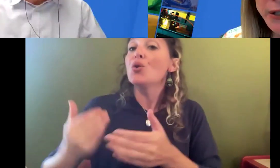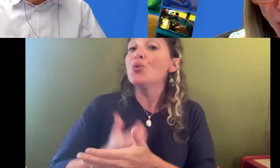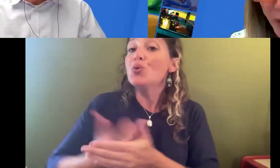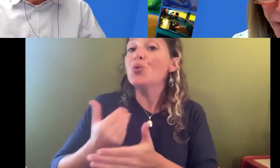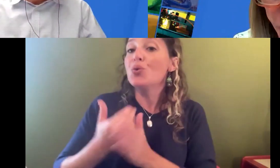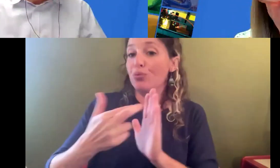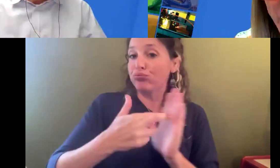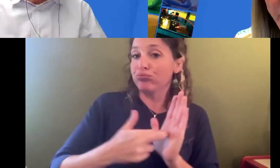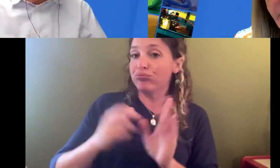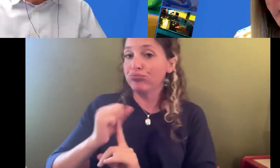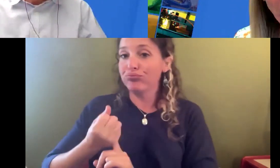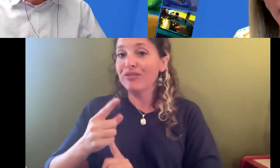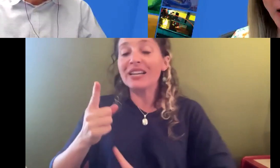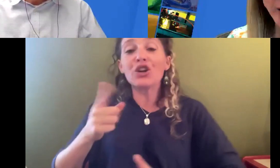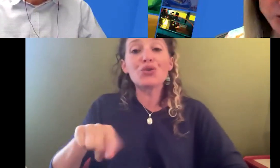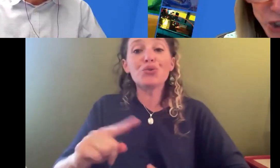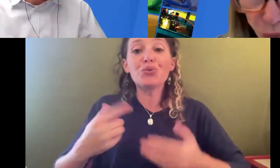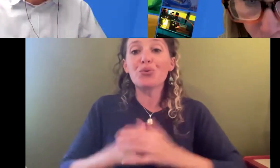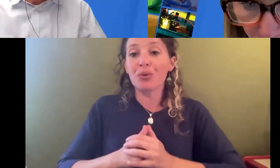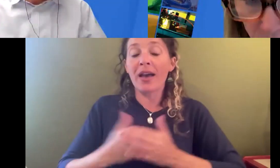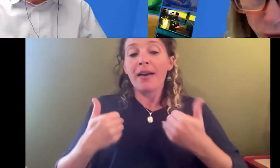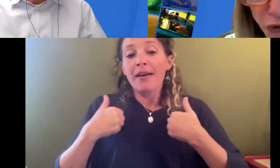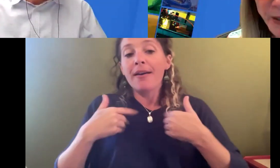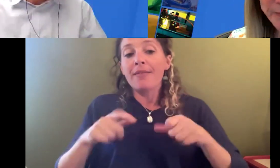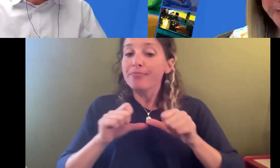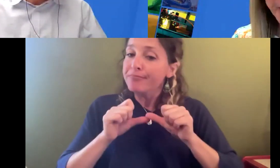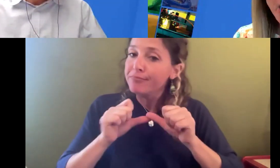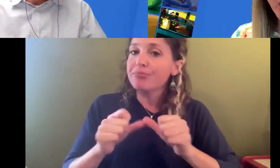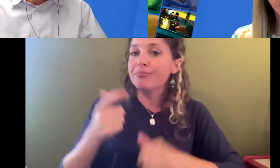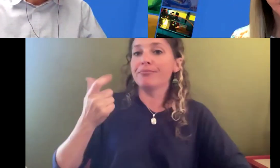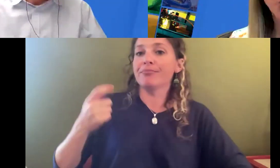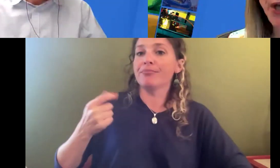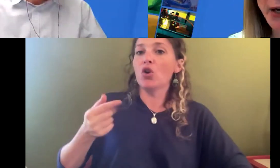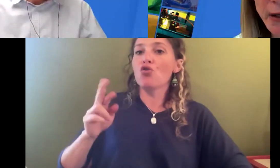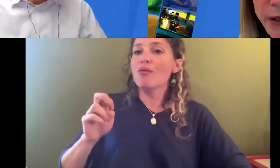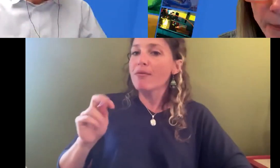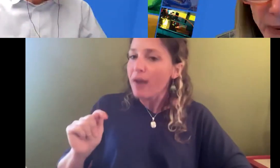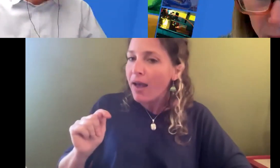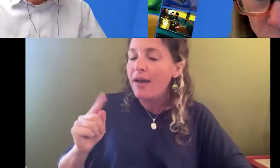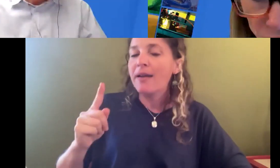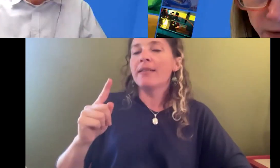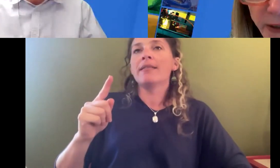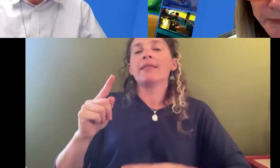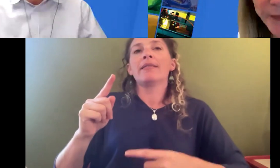If you are getting a continuing grant increment, if you are getting supplemental funding,